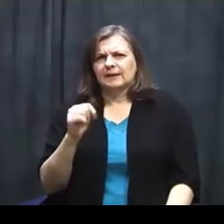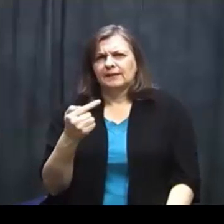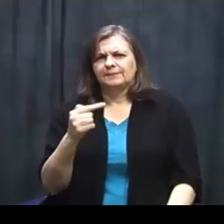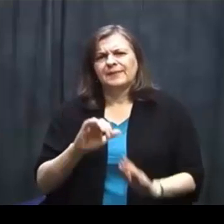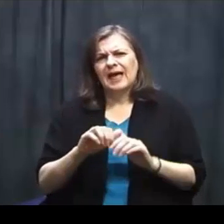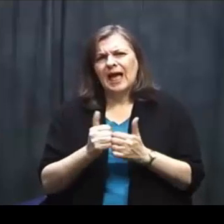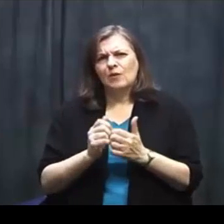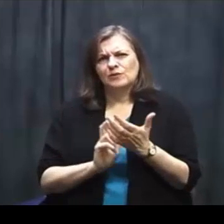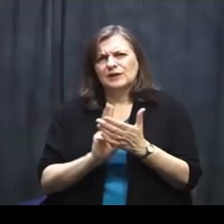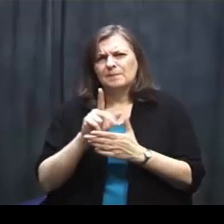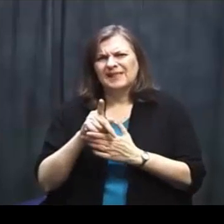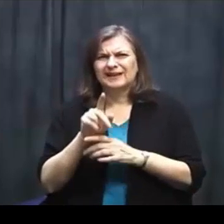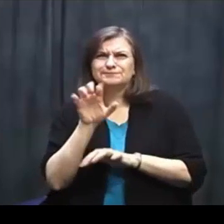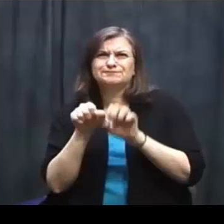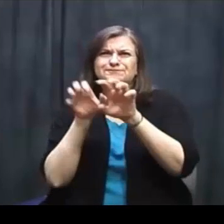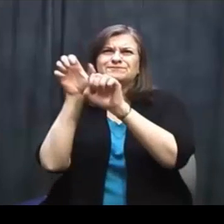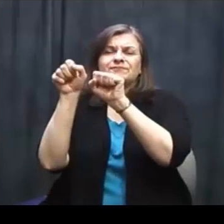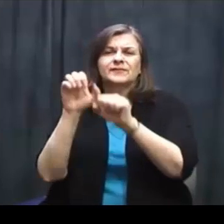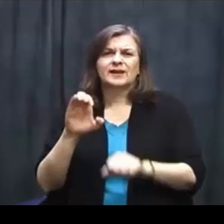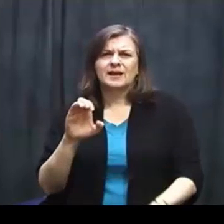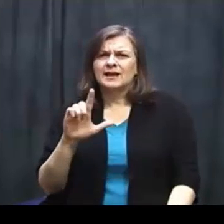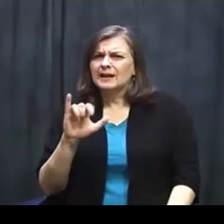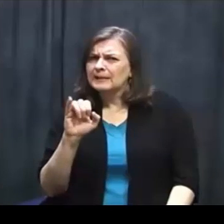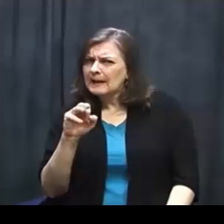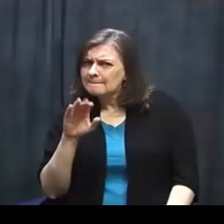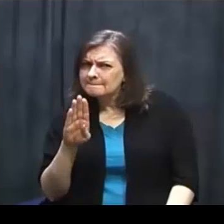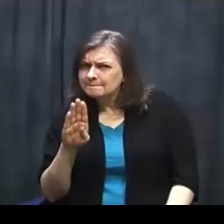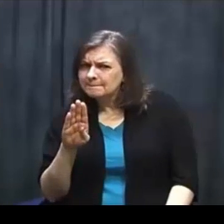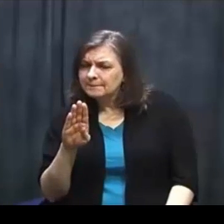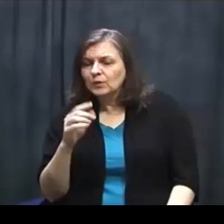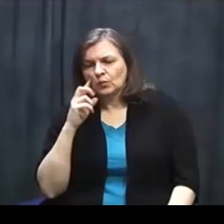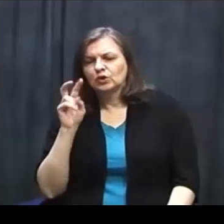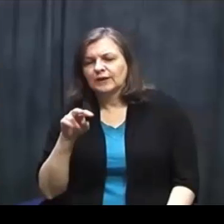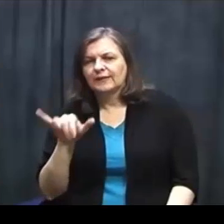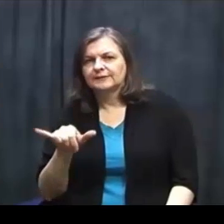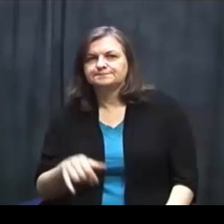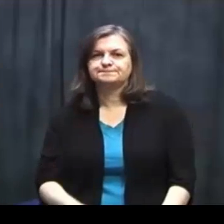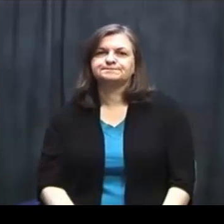how does a plant climb?? we'll look at this